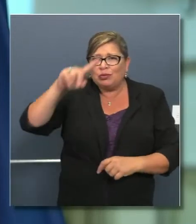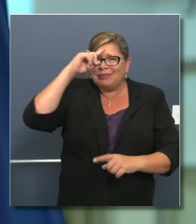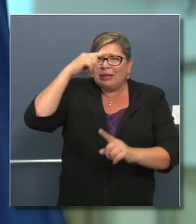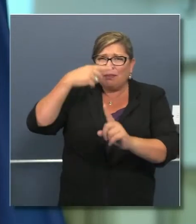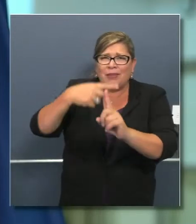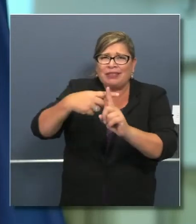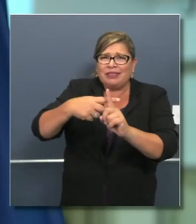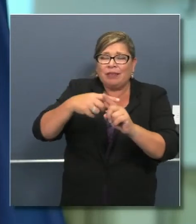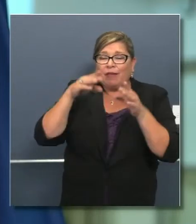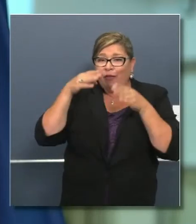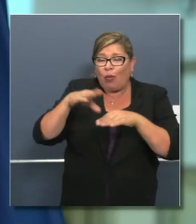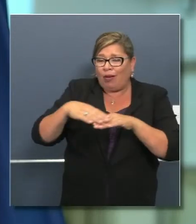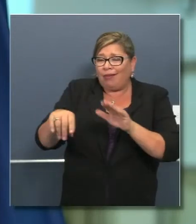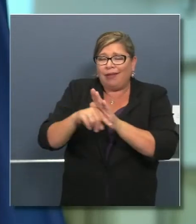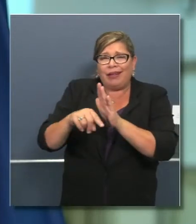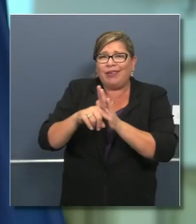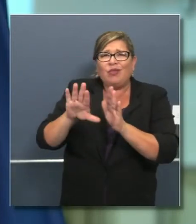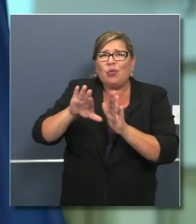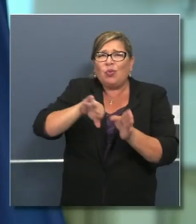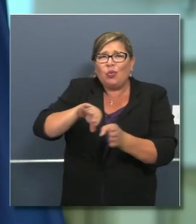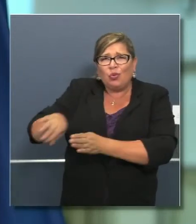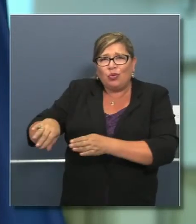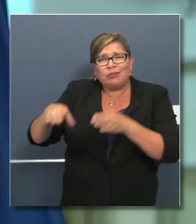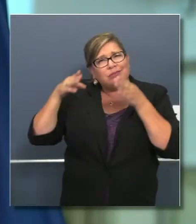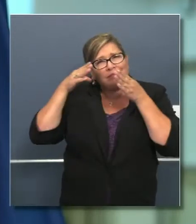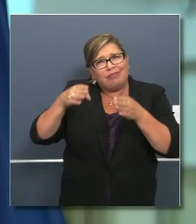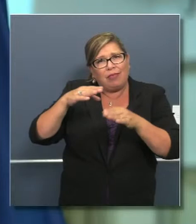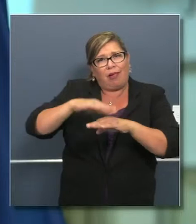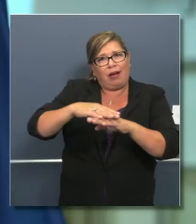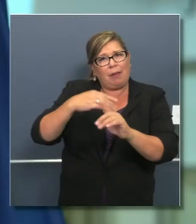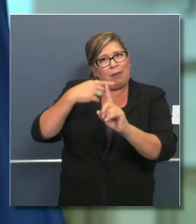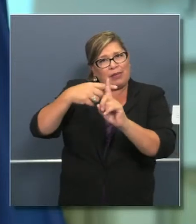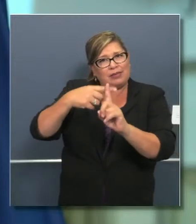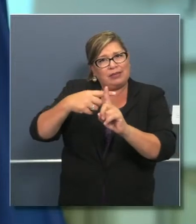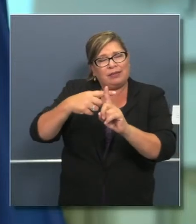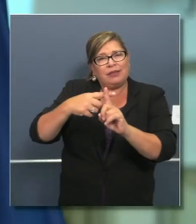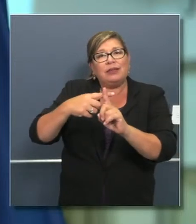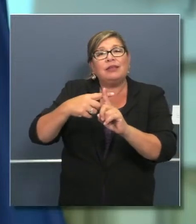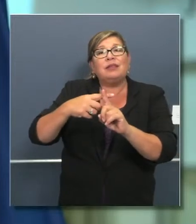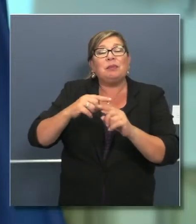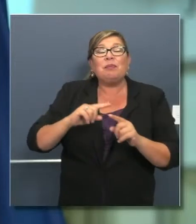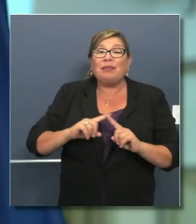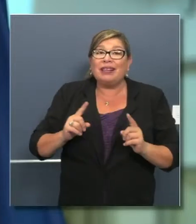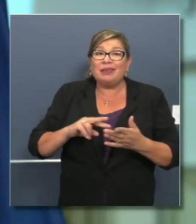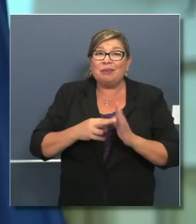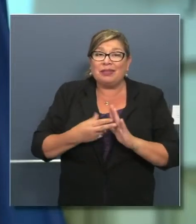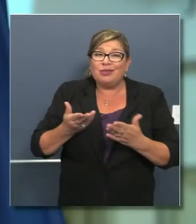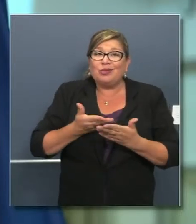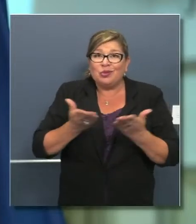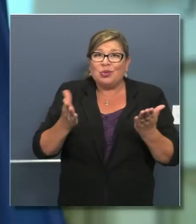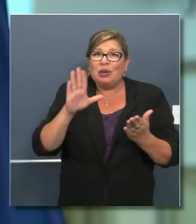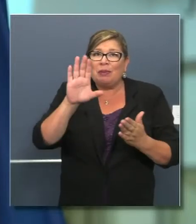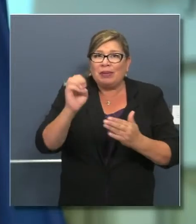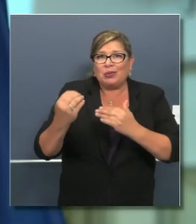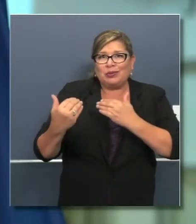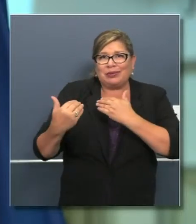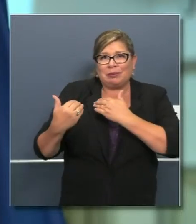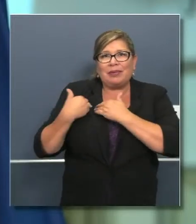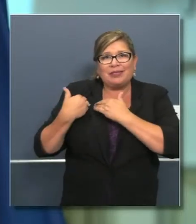let us be responsible at this moment to meet it head-on with the new reality that we're seeing